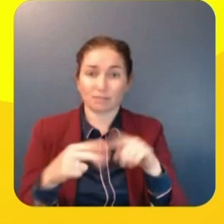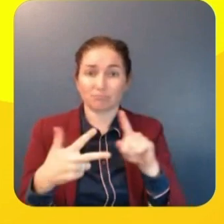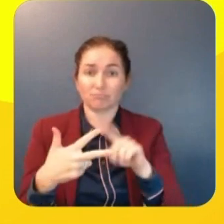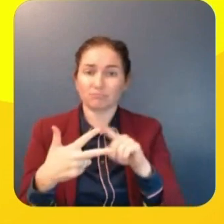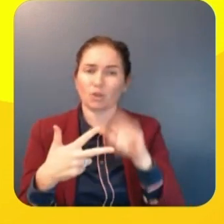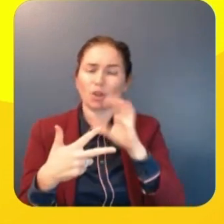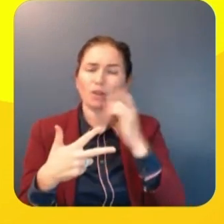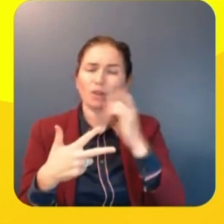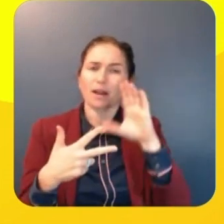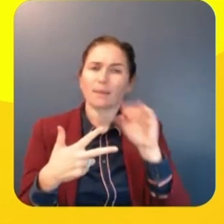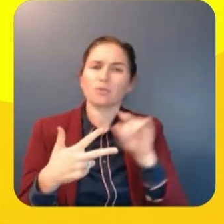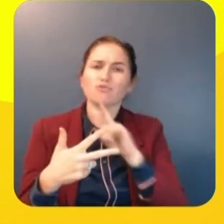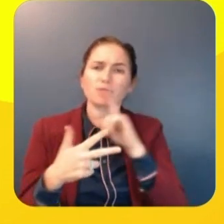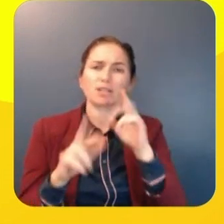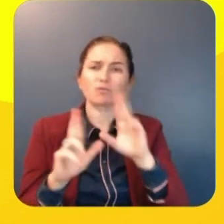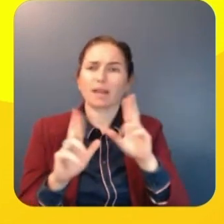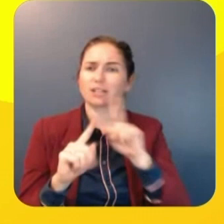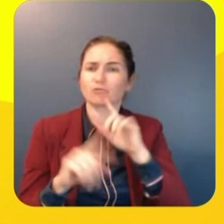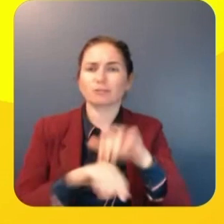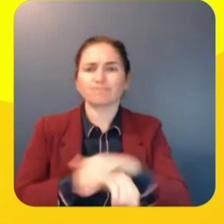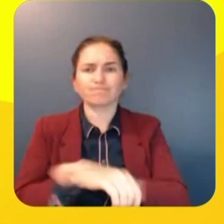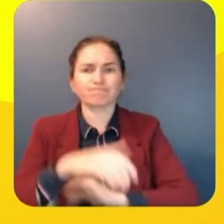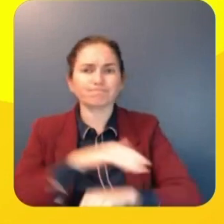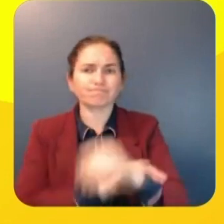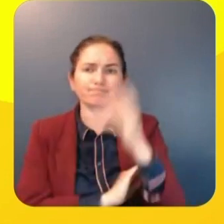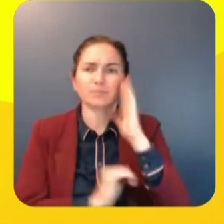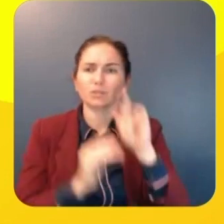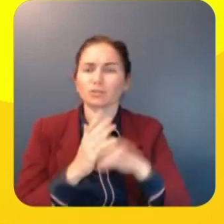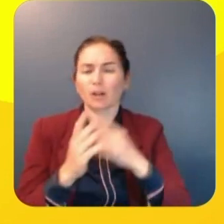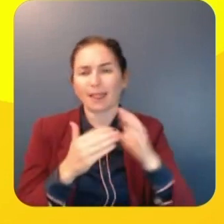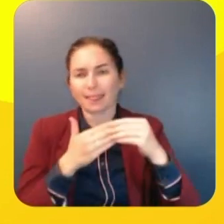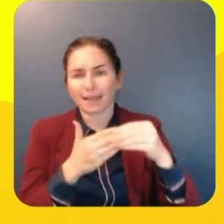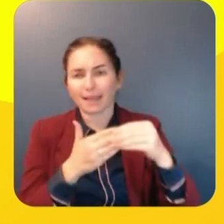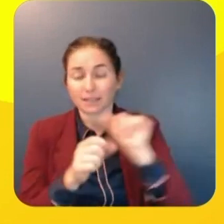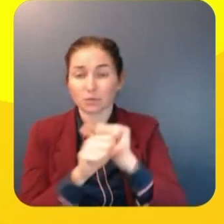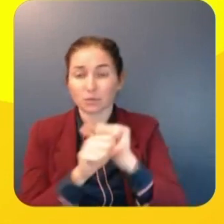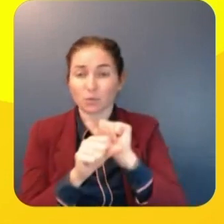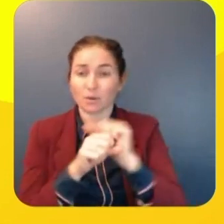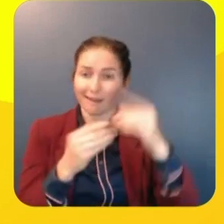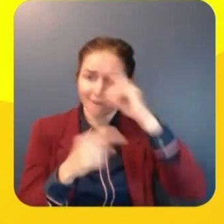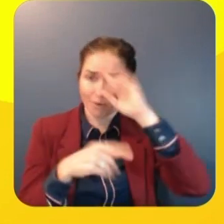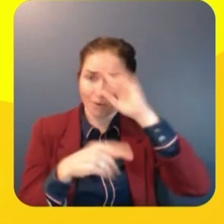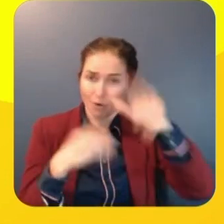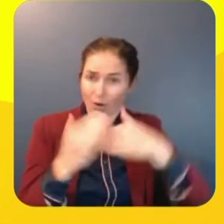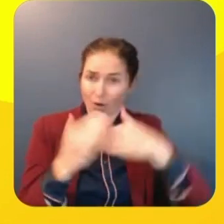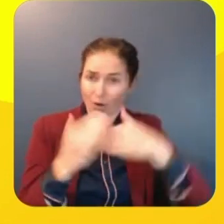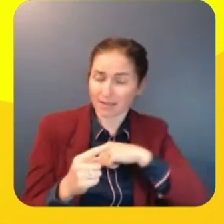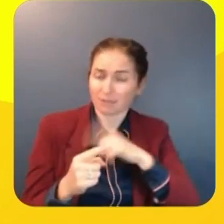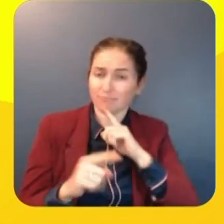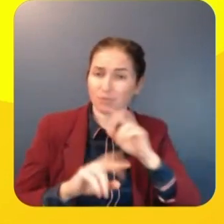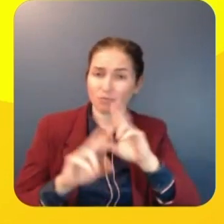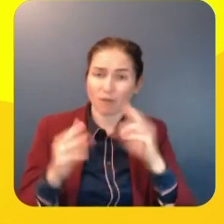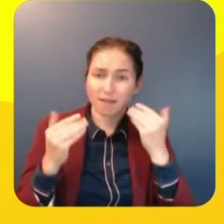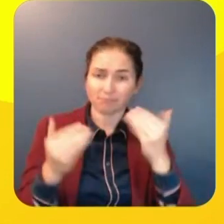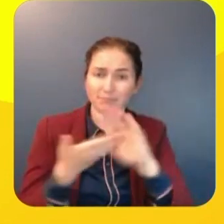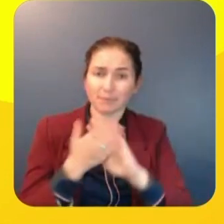ready to roll up their sleeves and lead on this work, guiding it for all of us and are ready to become a Founding Coalition Member.